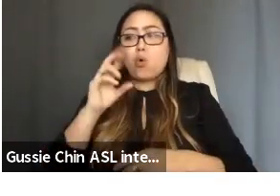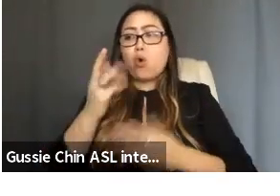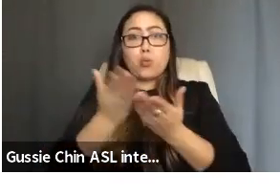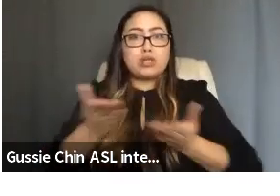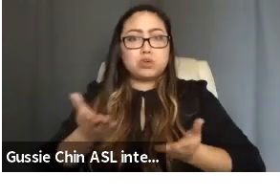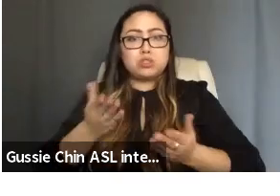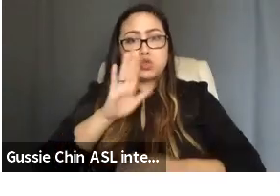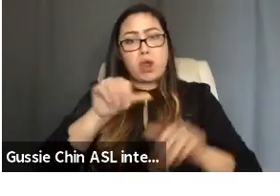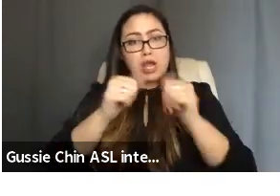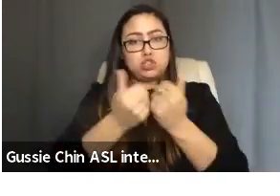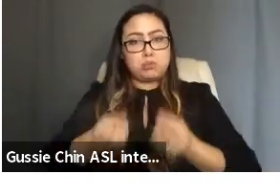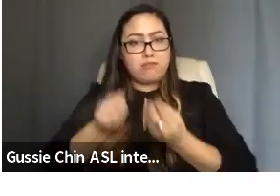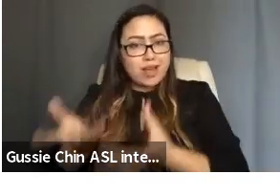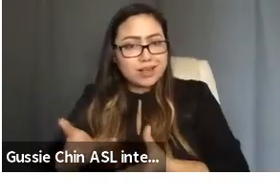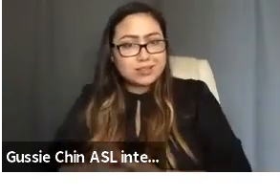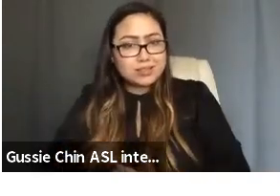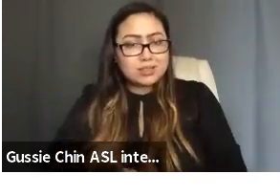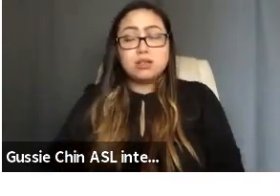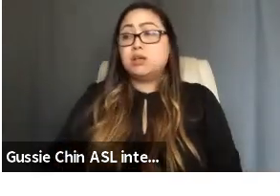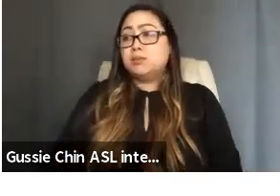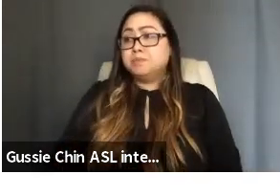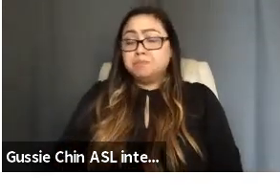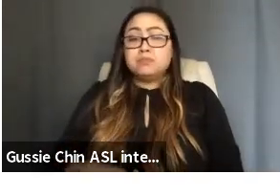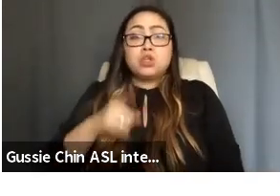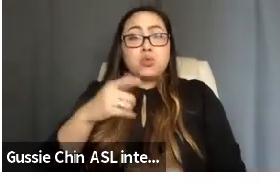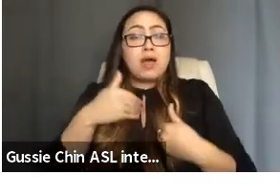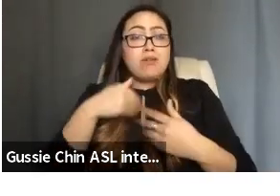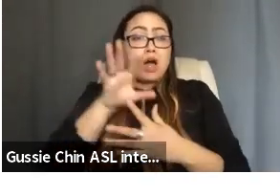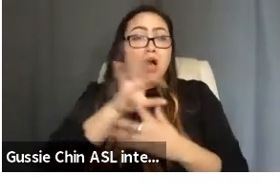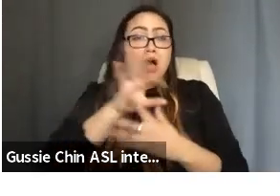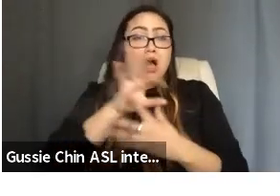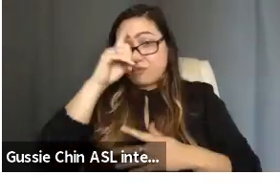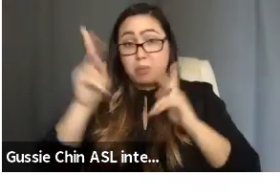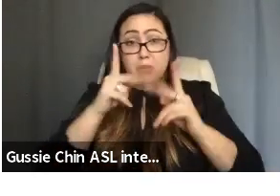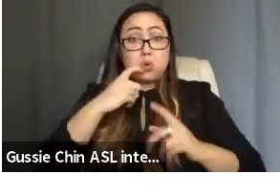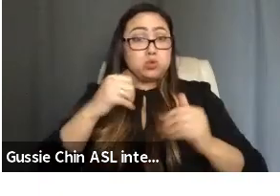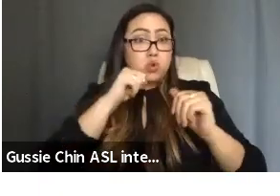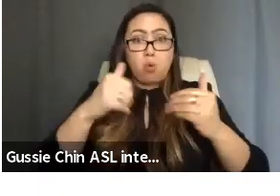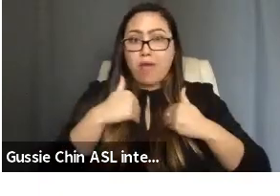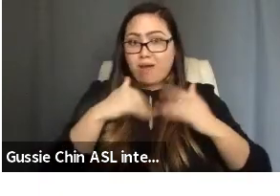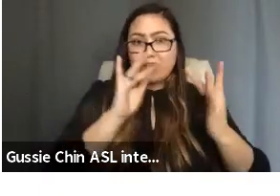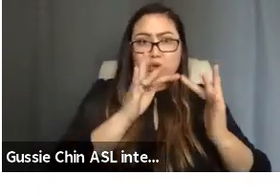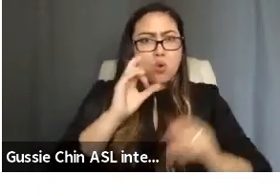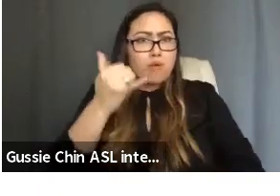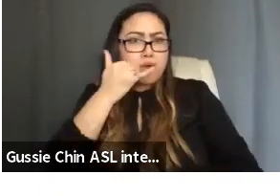agency provides. Do you have options for people who don't have Internet or phones in their homes?